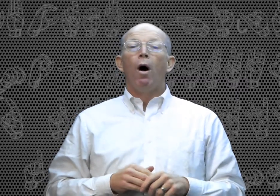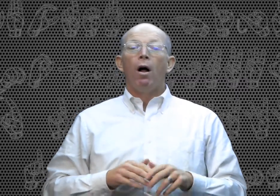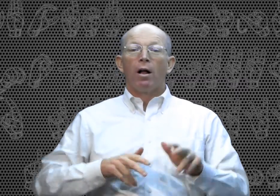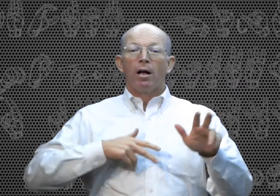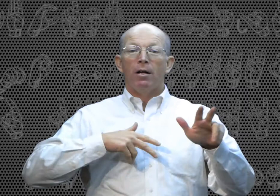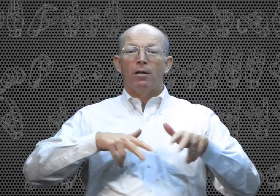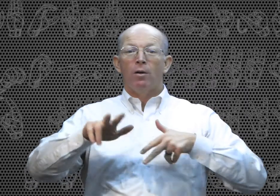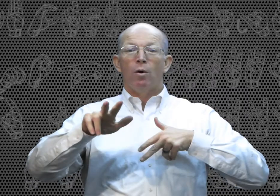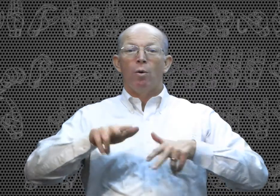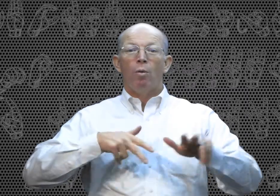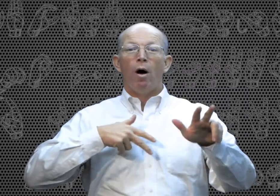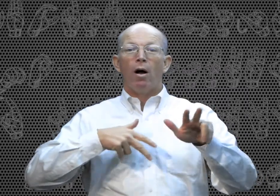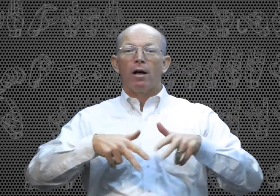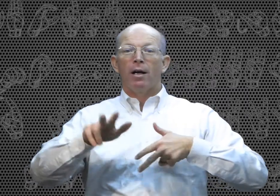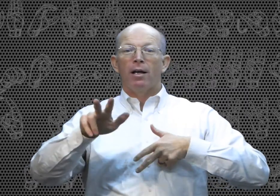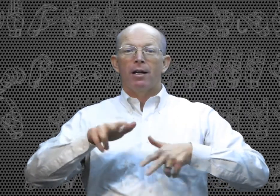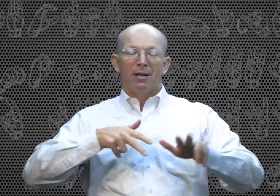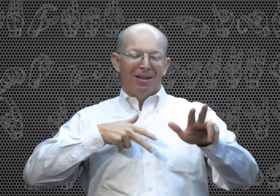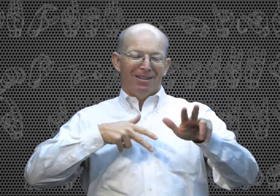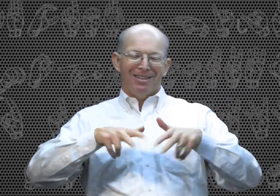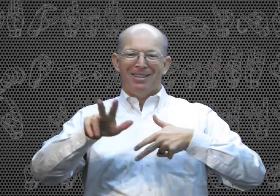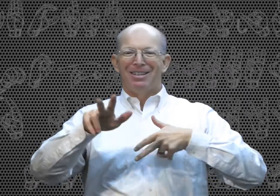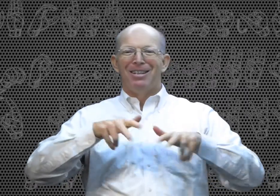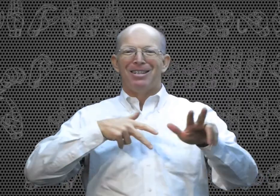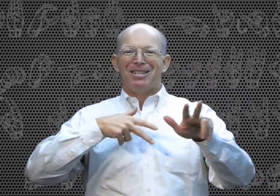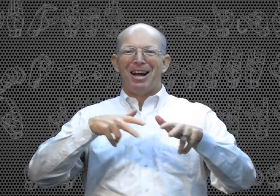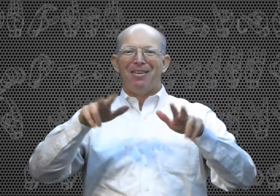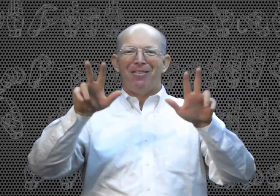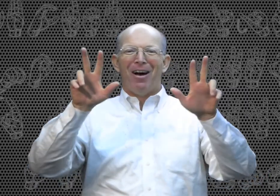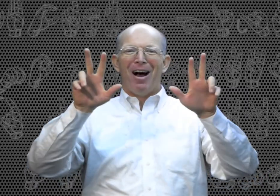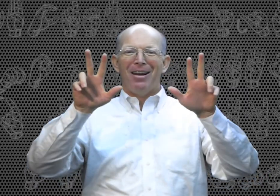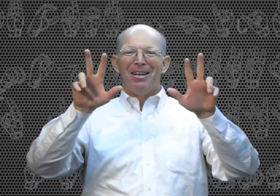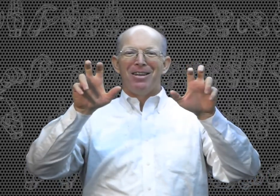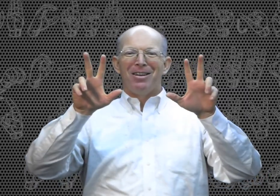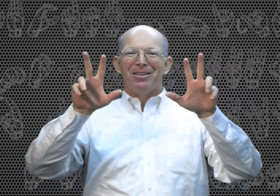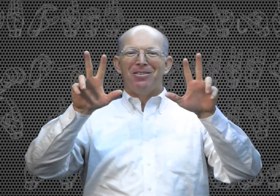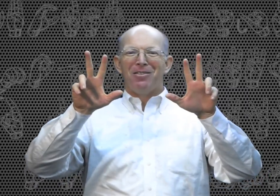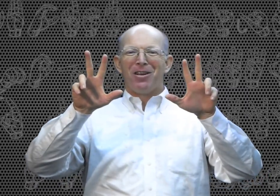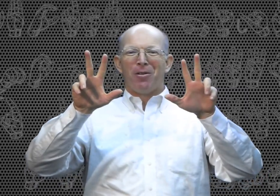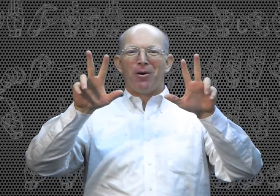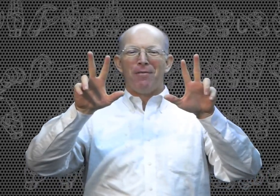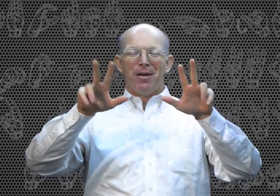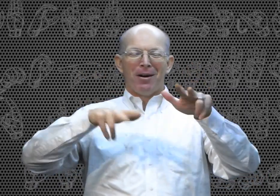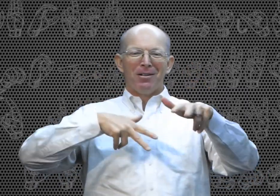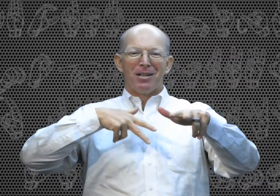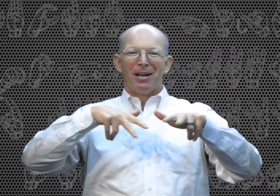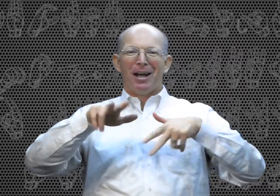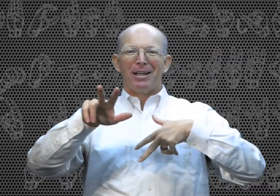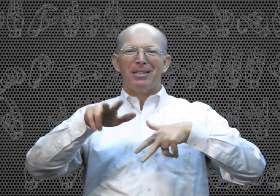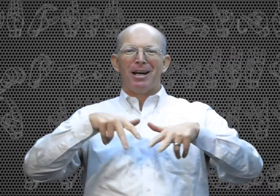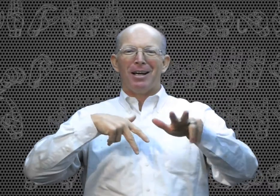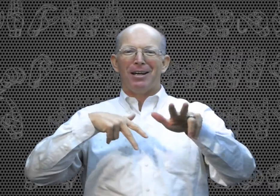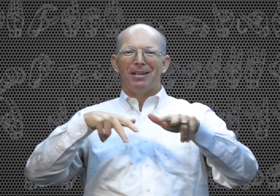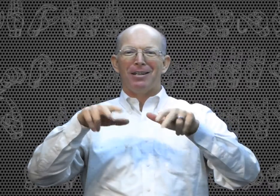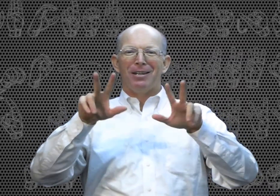WALK WALK - It is kind of odd. Do it with your 3 fingers like duck feet.